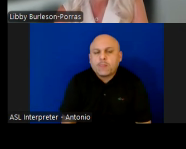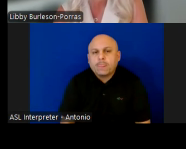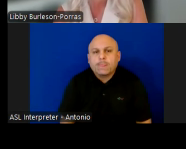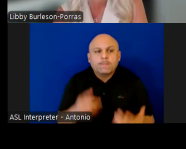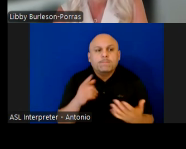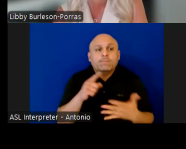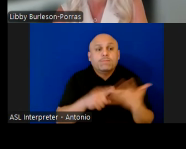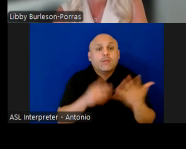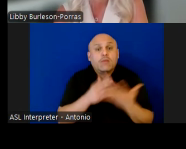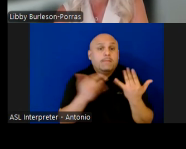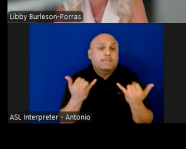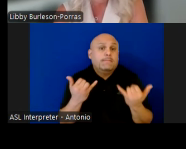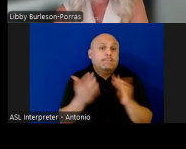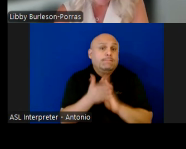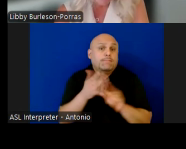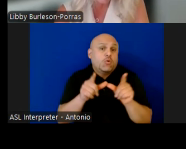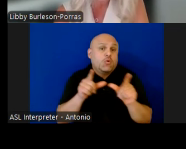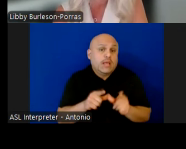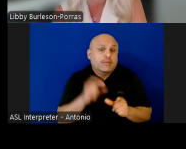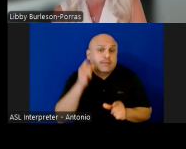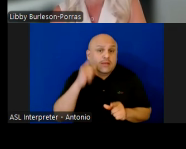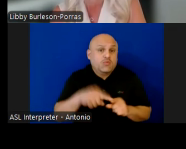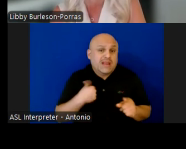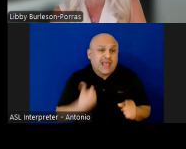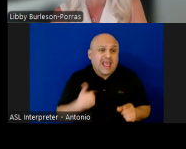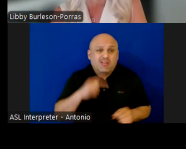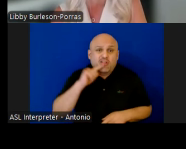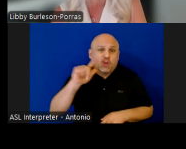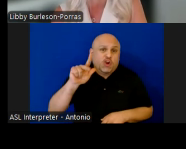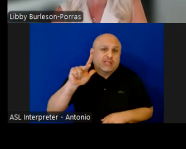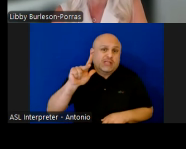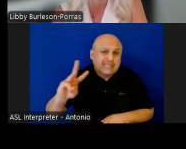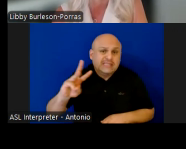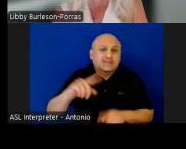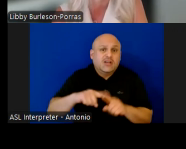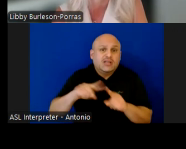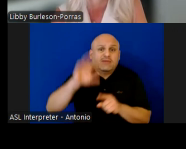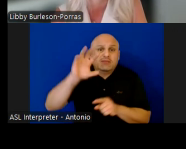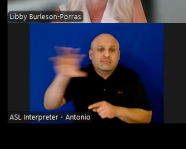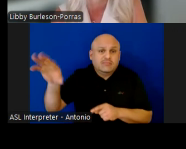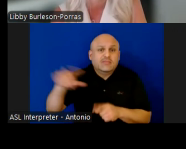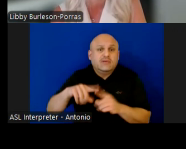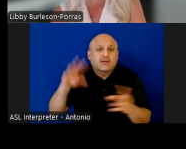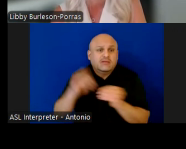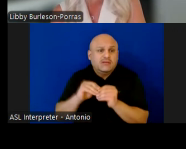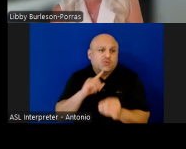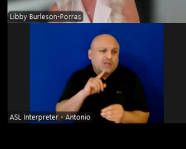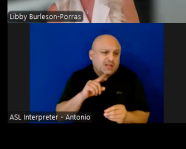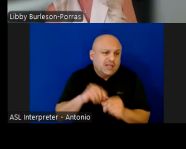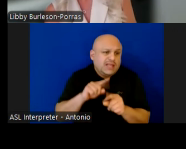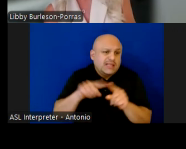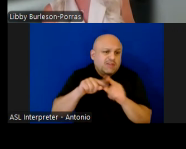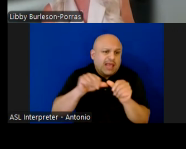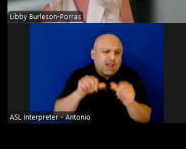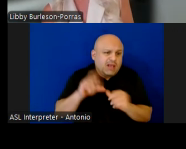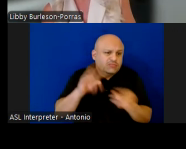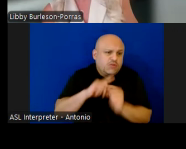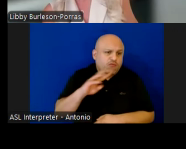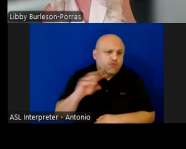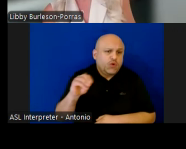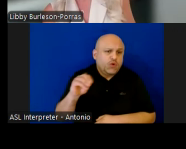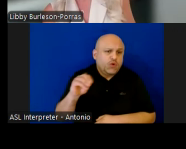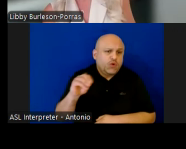Here are the current locations. Like I said, we're at 36 of 39 local mental health authorities.